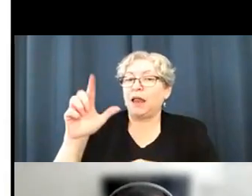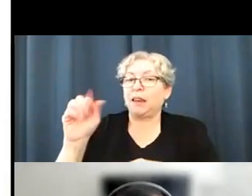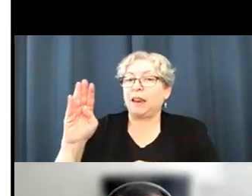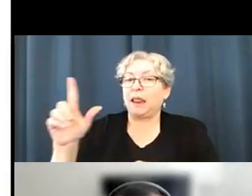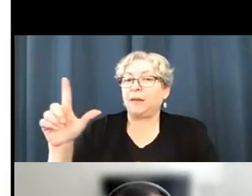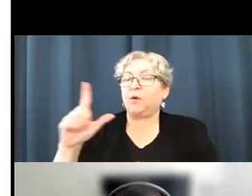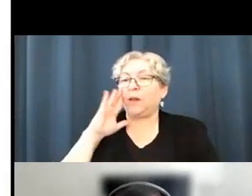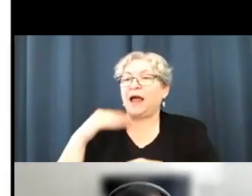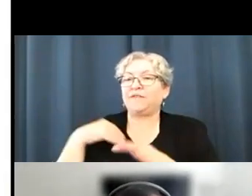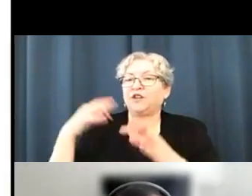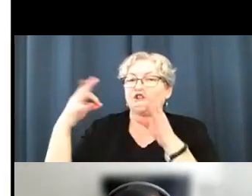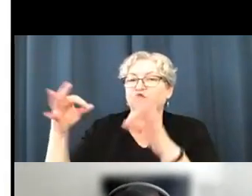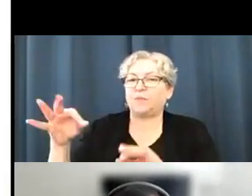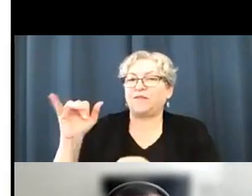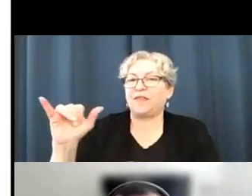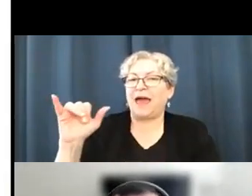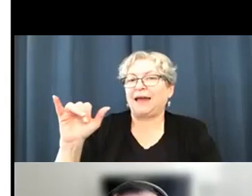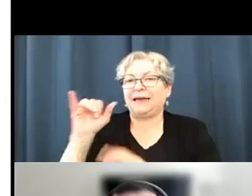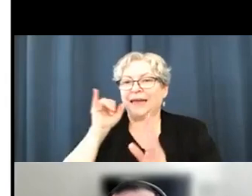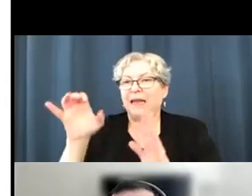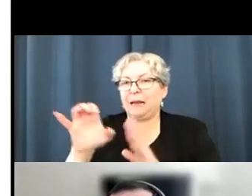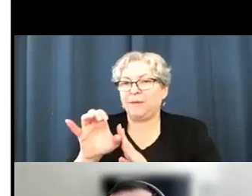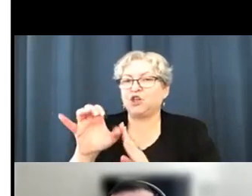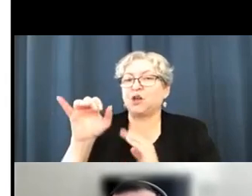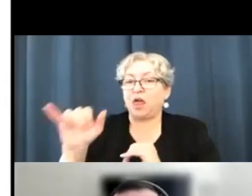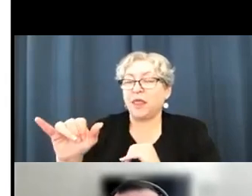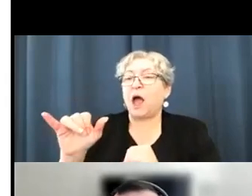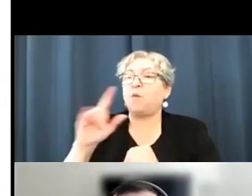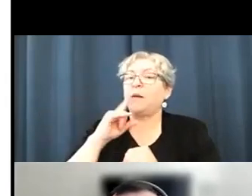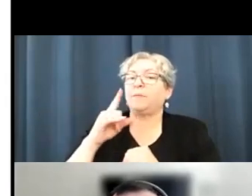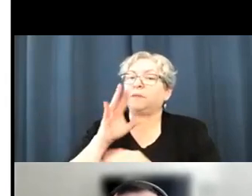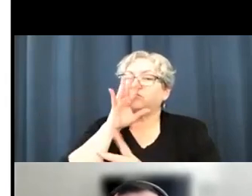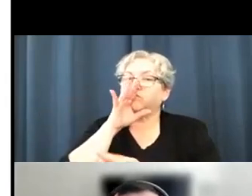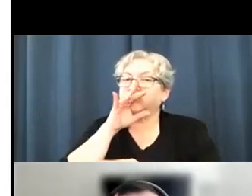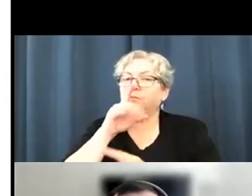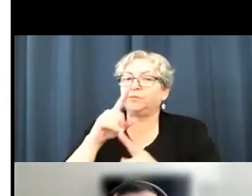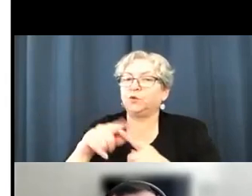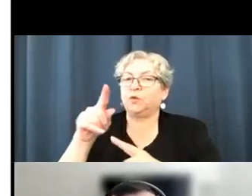the description of the image. And that image description will be read out aloud to the screen reader user.